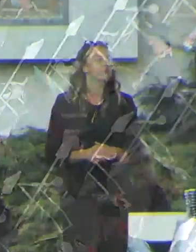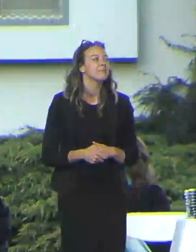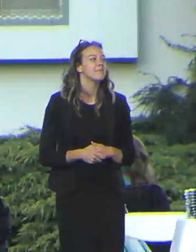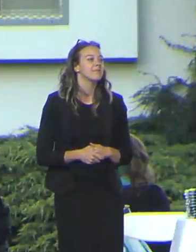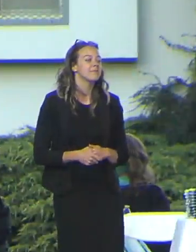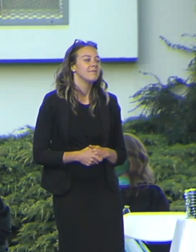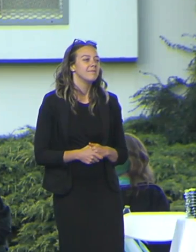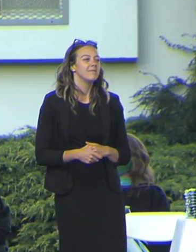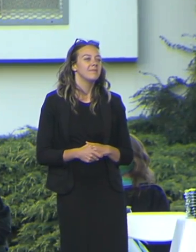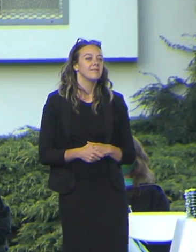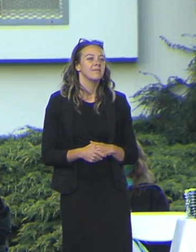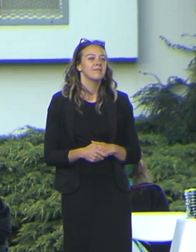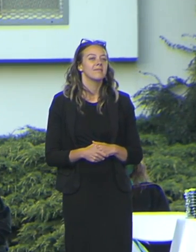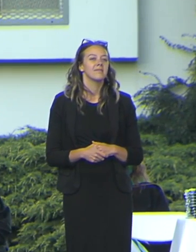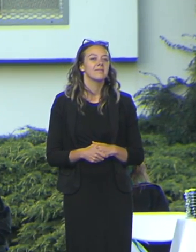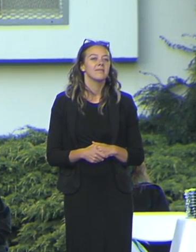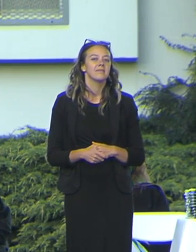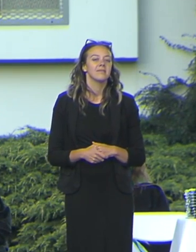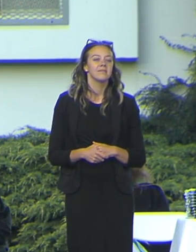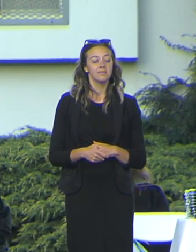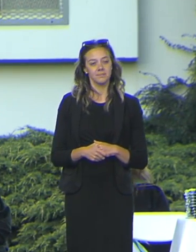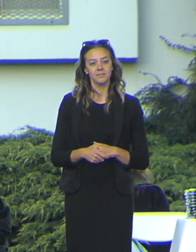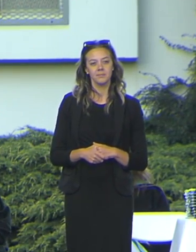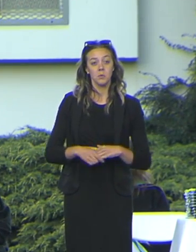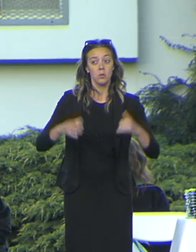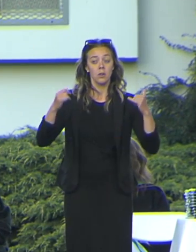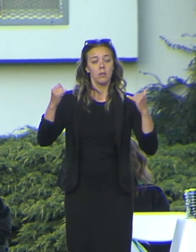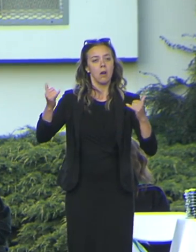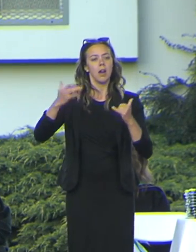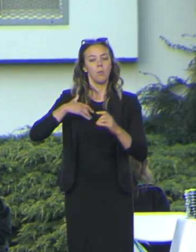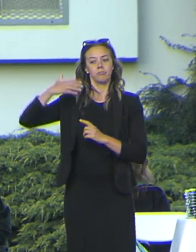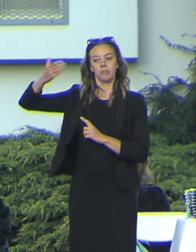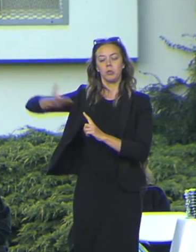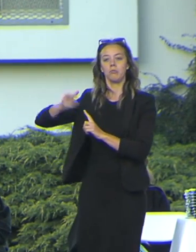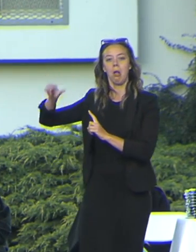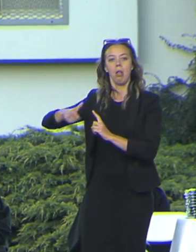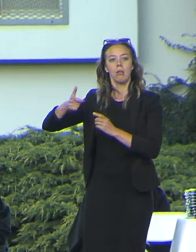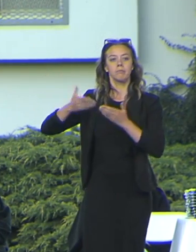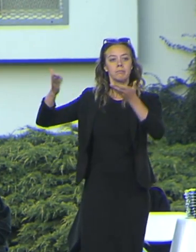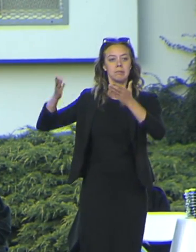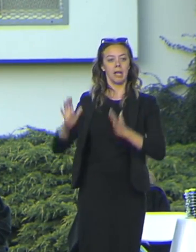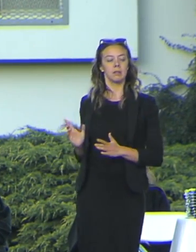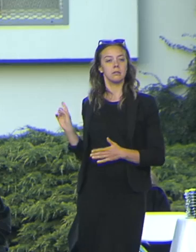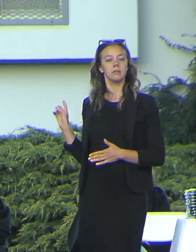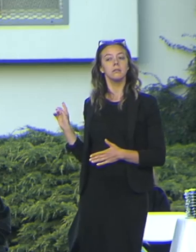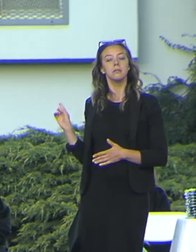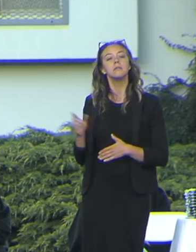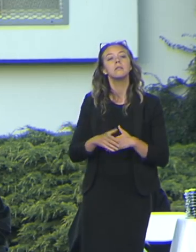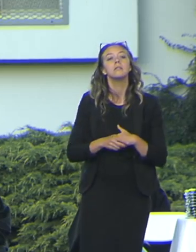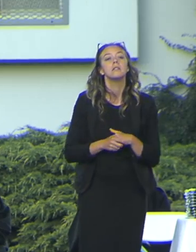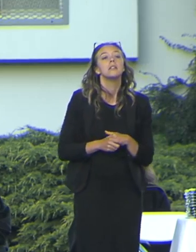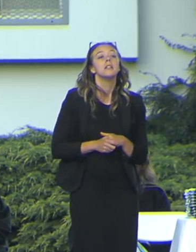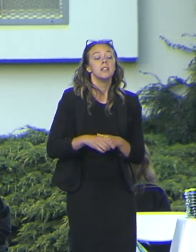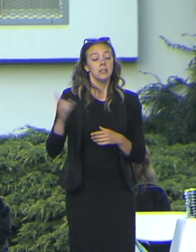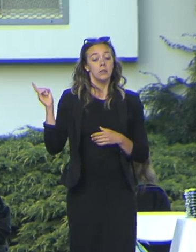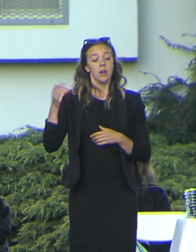At this time I'd like to introduce a couple other distinguished guests on the stage. Joining us up here today our school board director